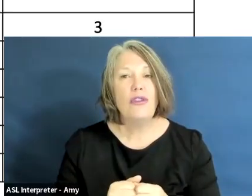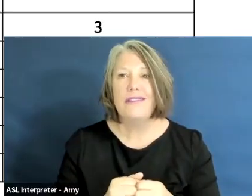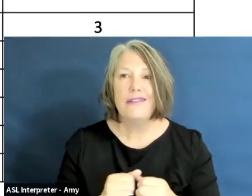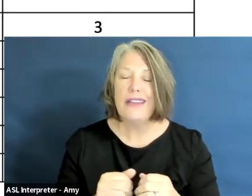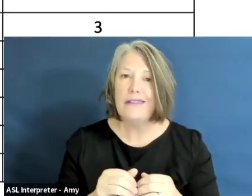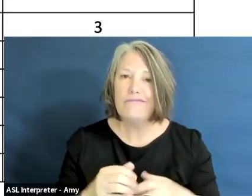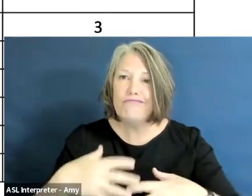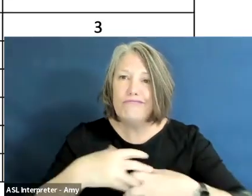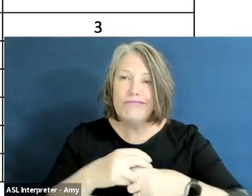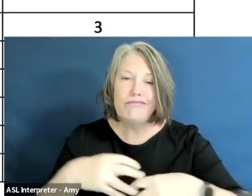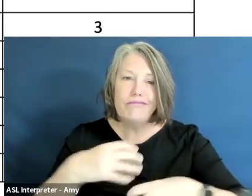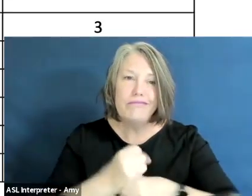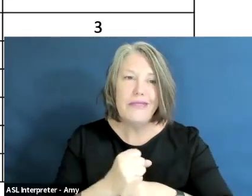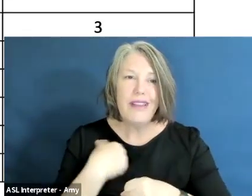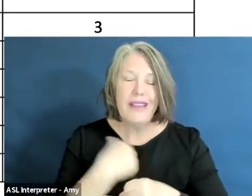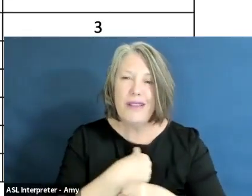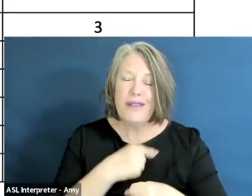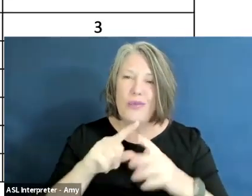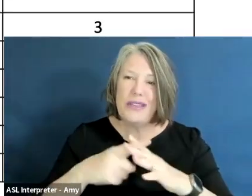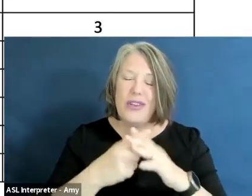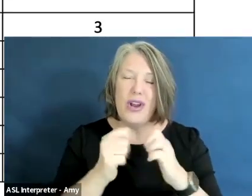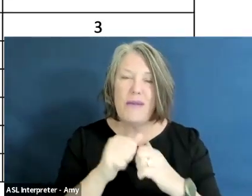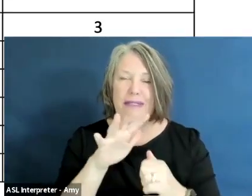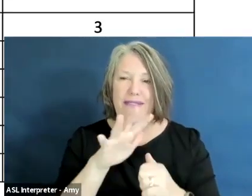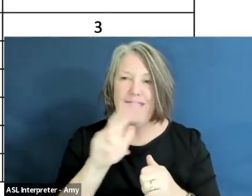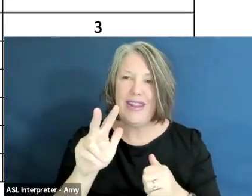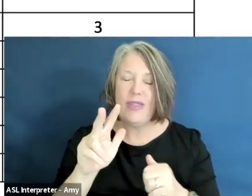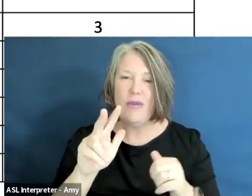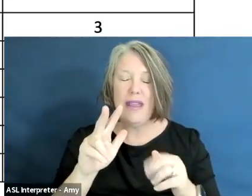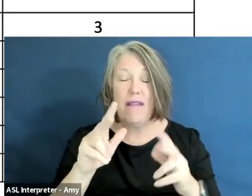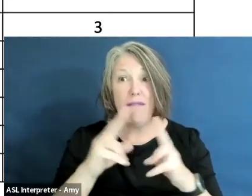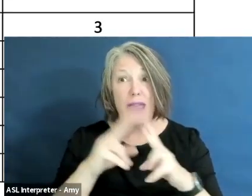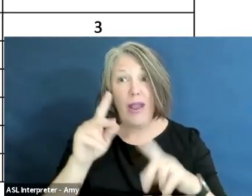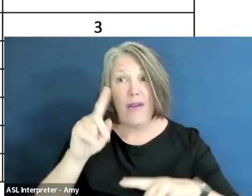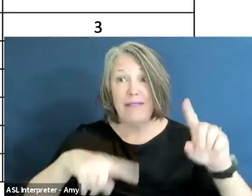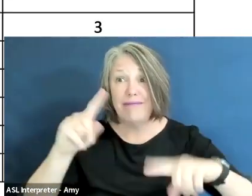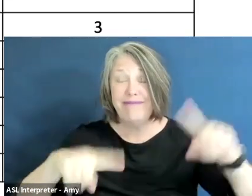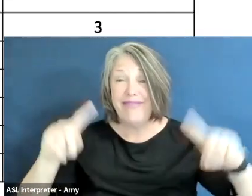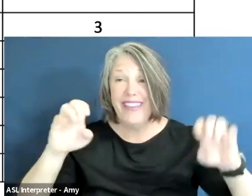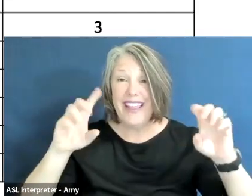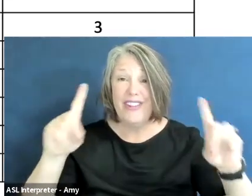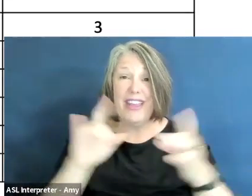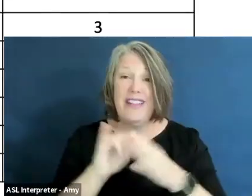we started with 53 very different types of education that could be provided